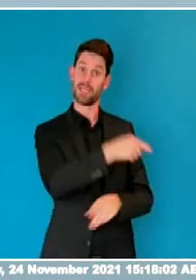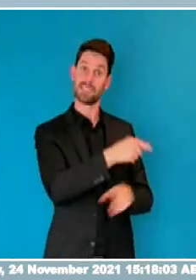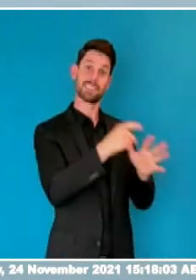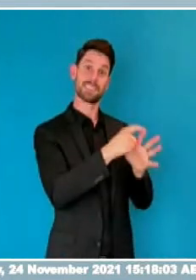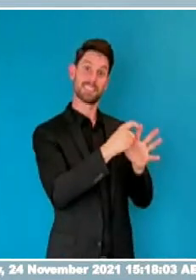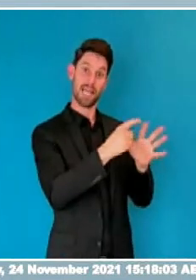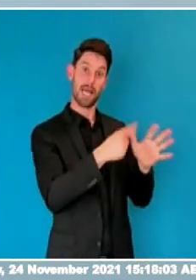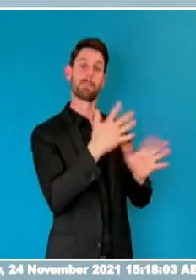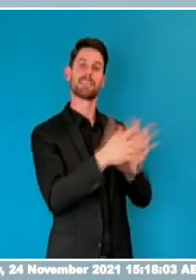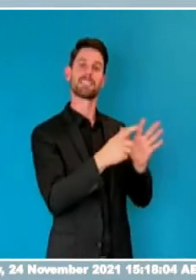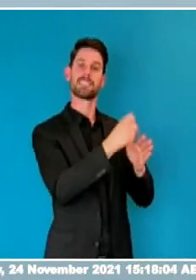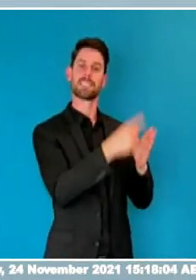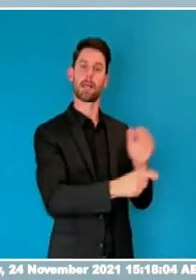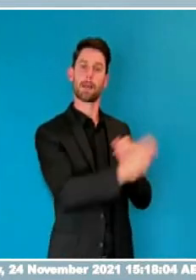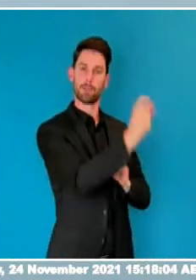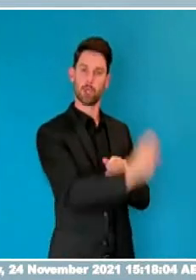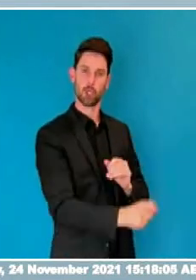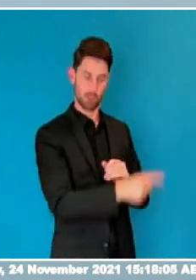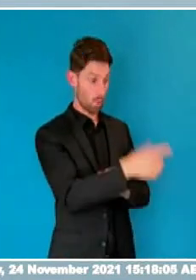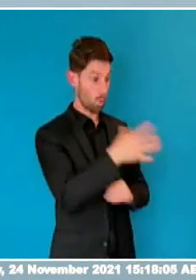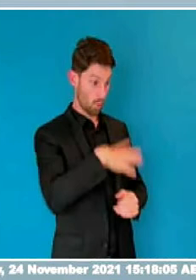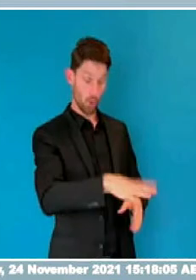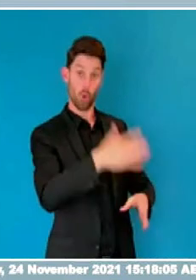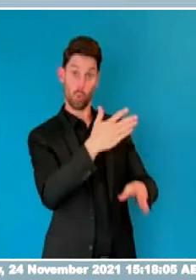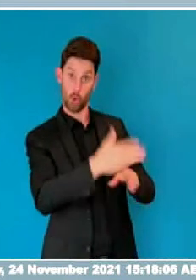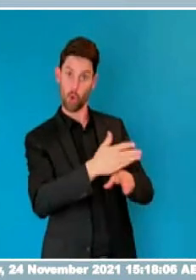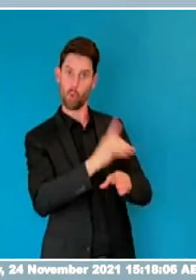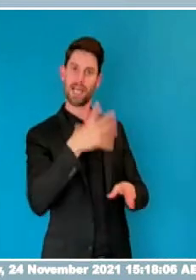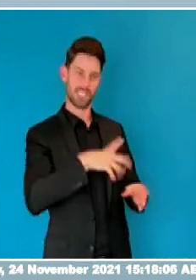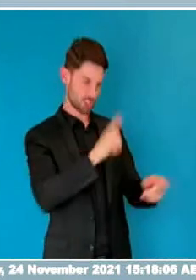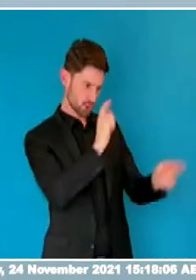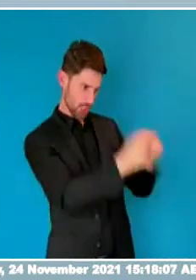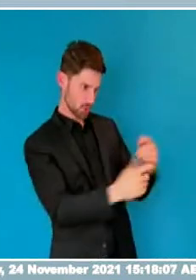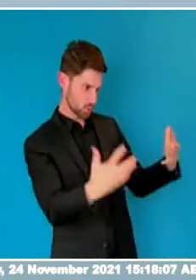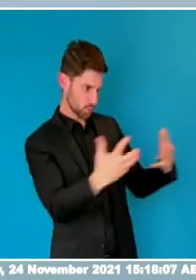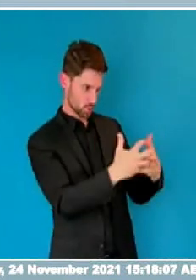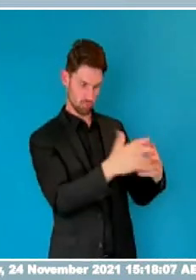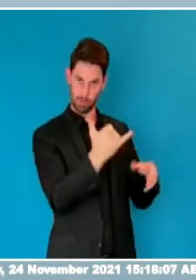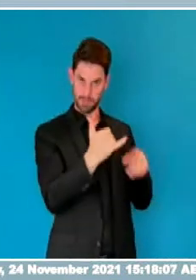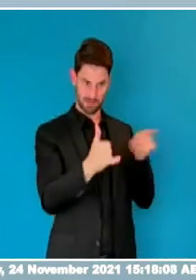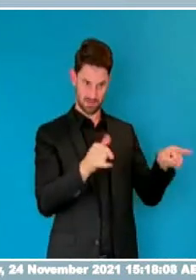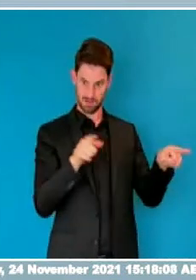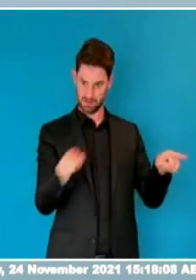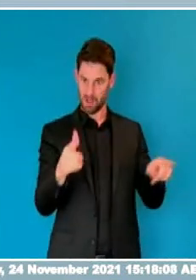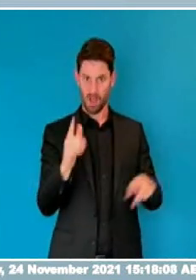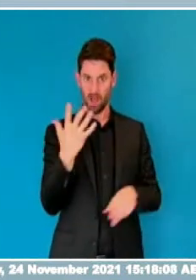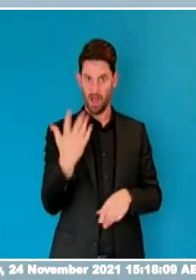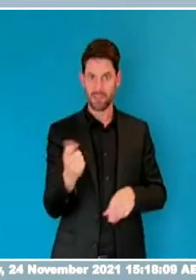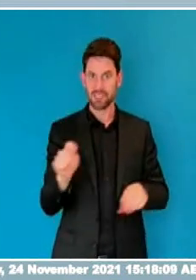at a point in time for someone with a disability. Yes, I would have thought that too, and that's why I would have thought that the